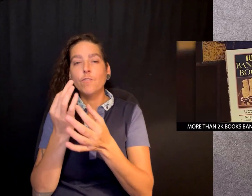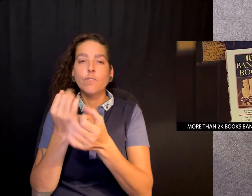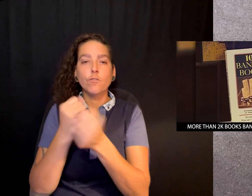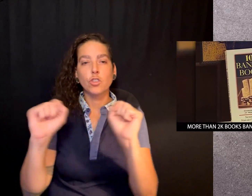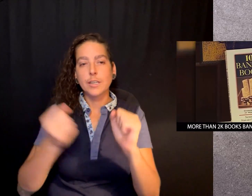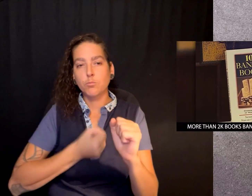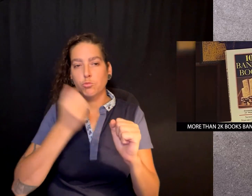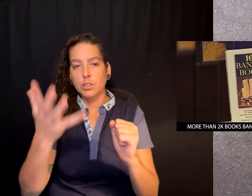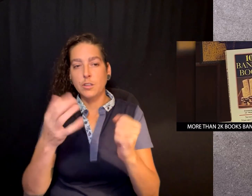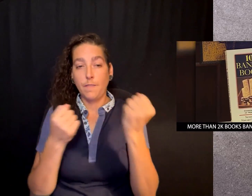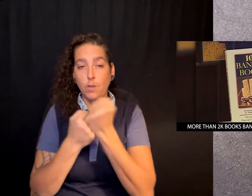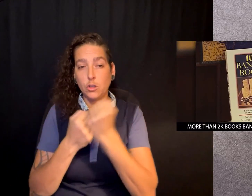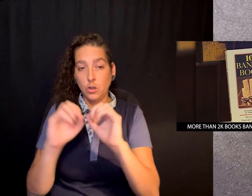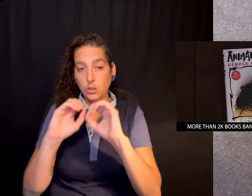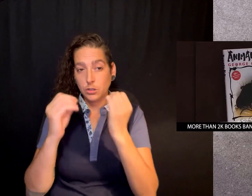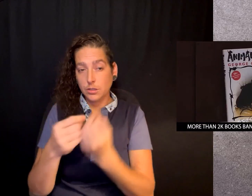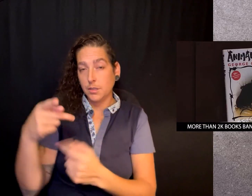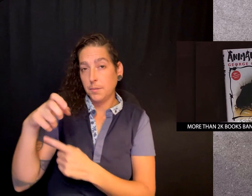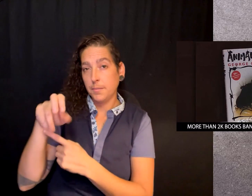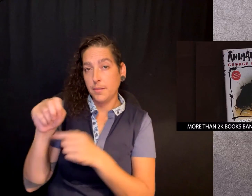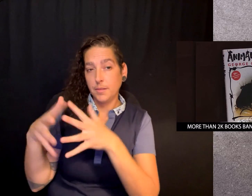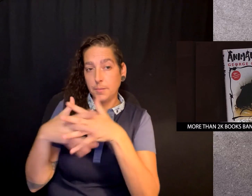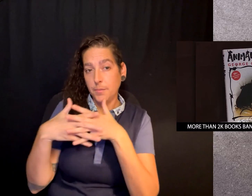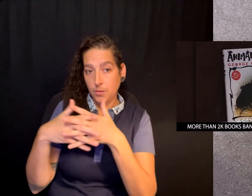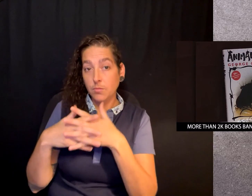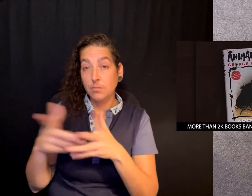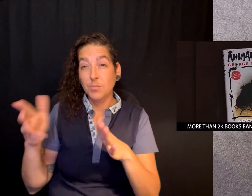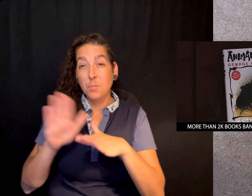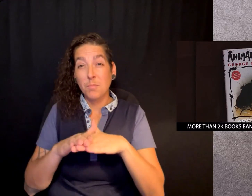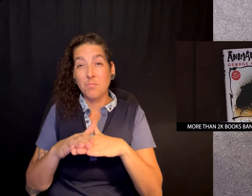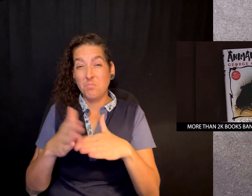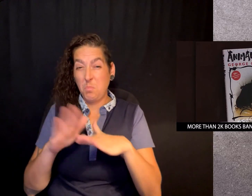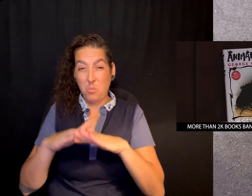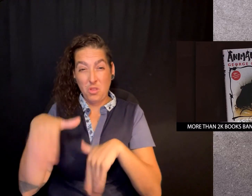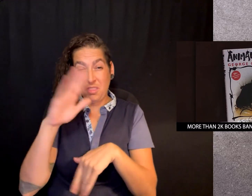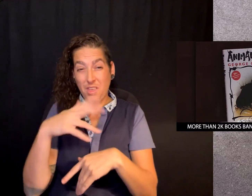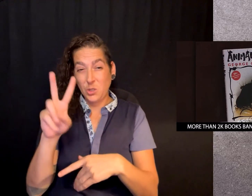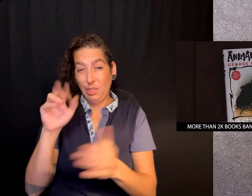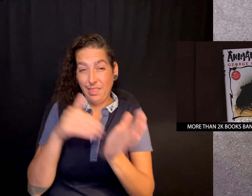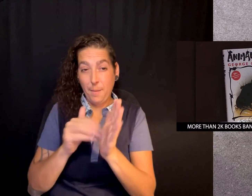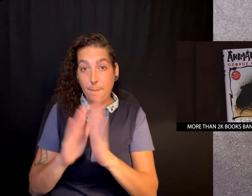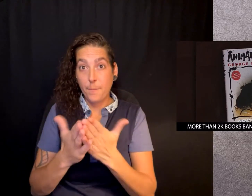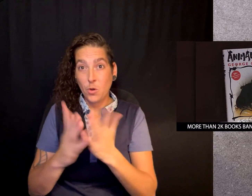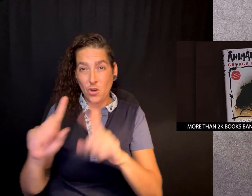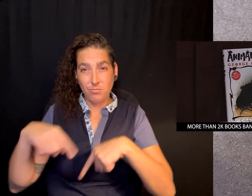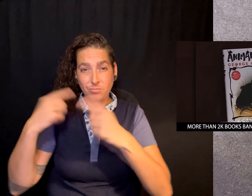according to the literary and free expression advocacy organization PEN America more than